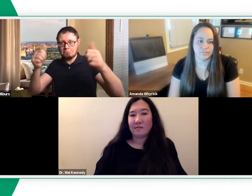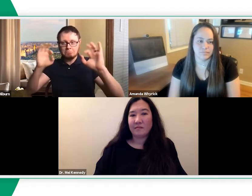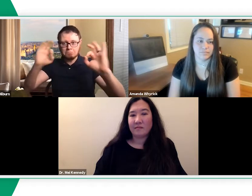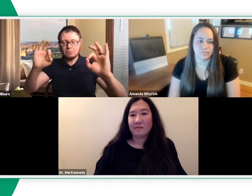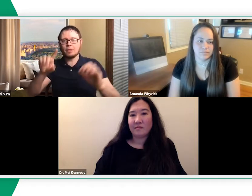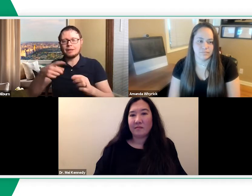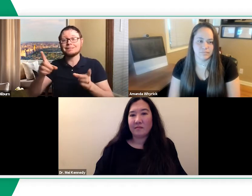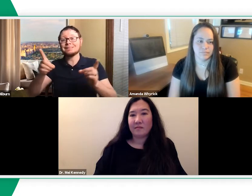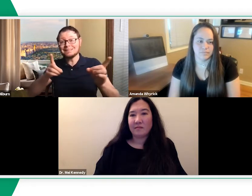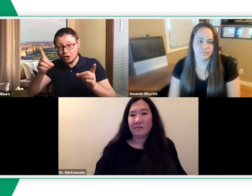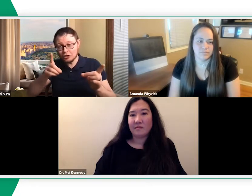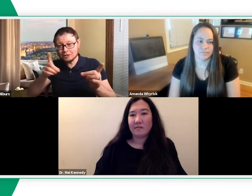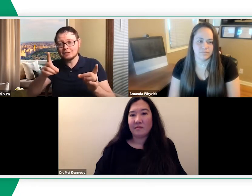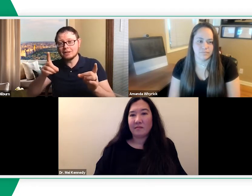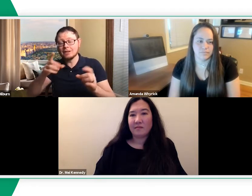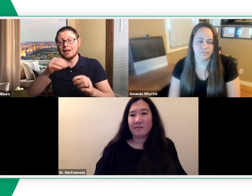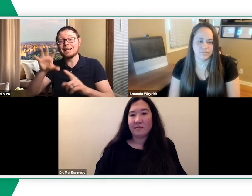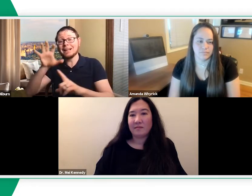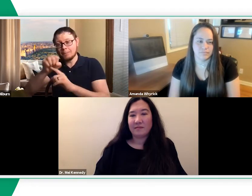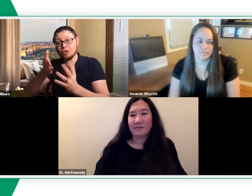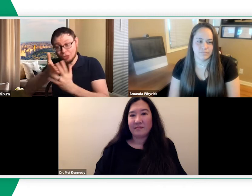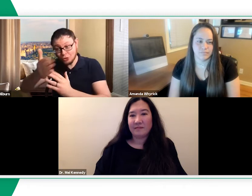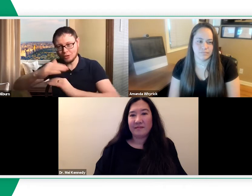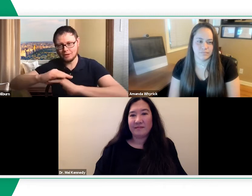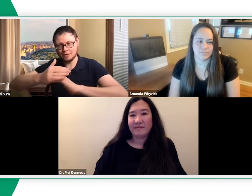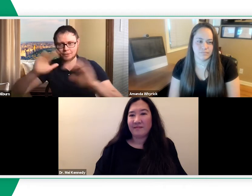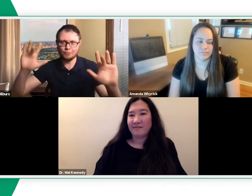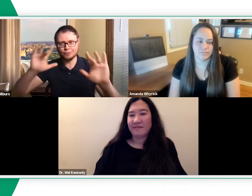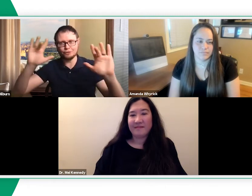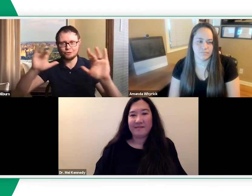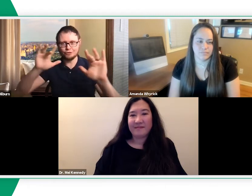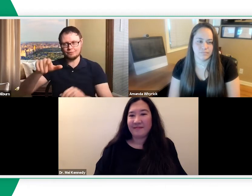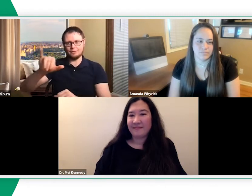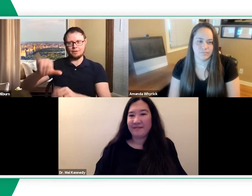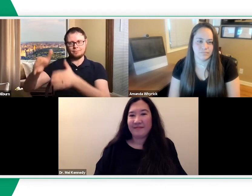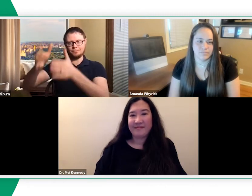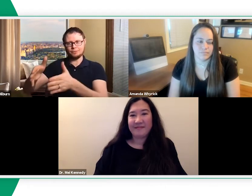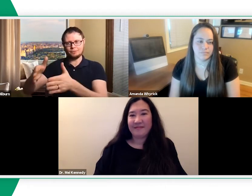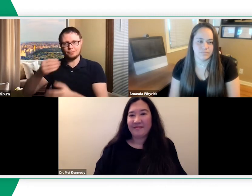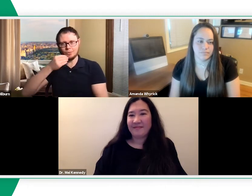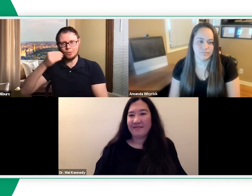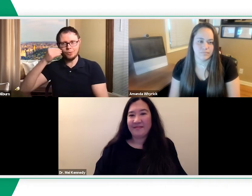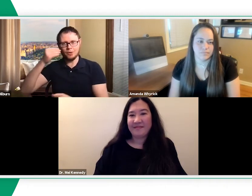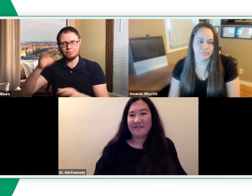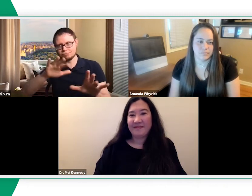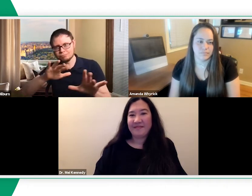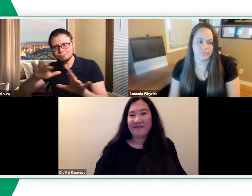setting it all up. And then, the direction, and camera, the director